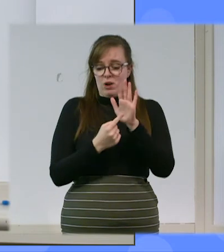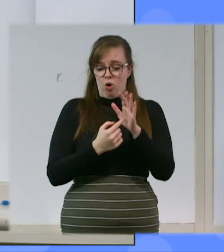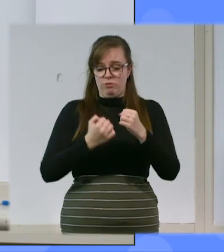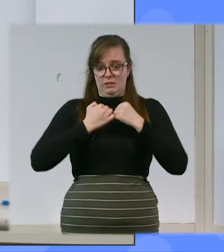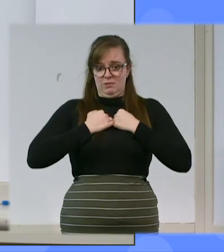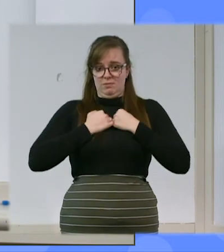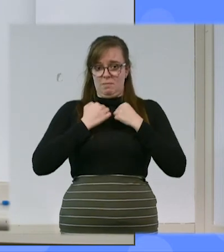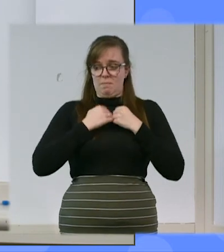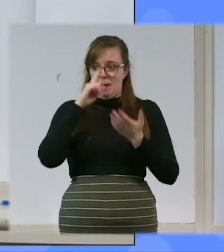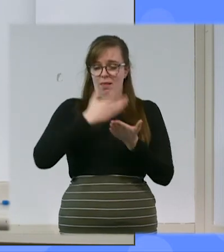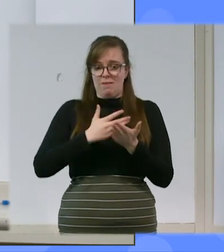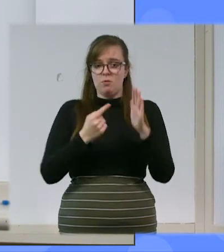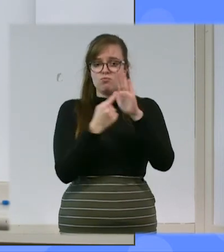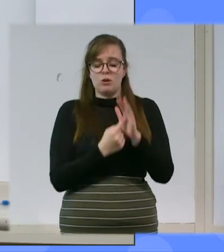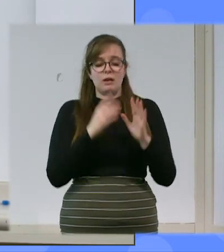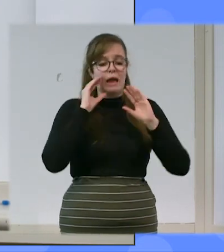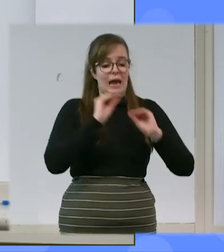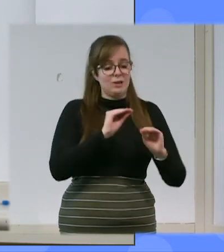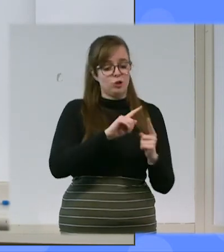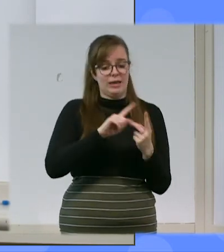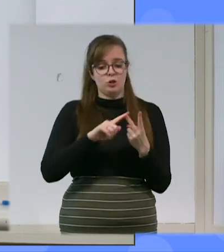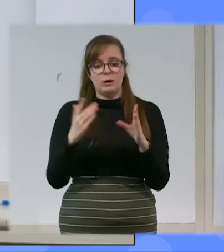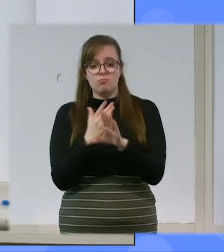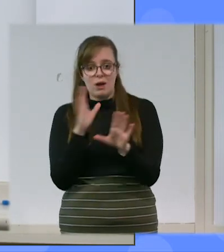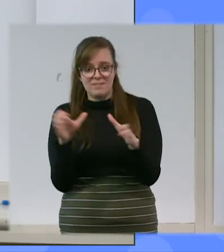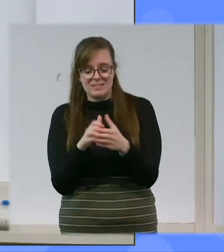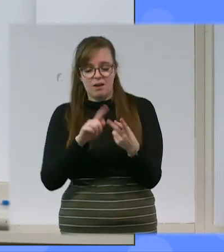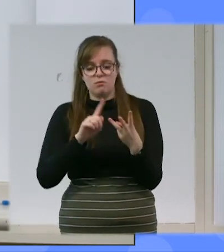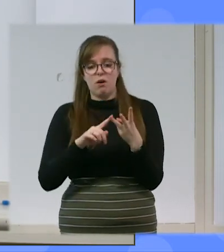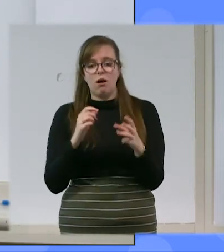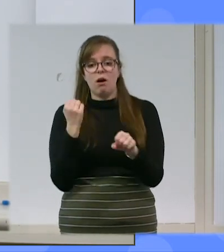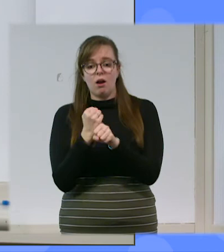that we get education private sectors government and the third sector to work